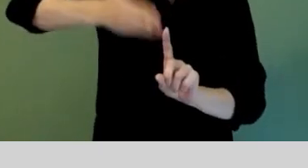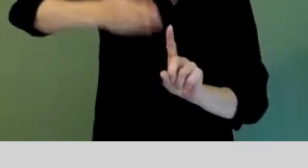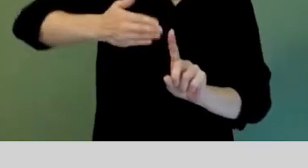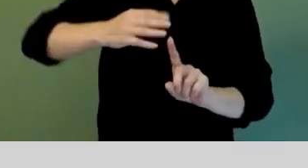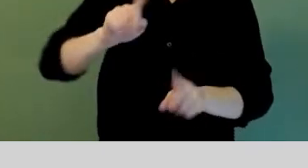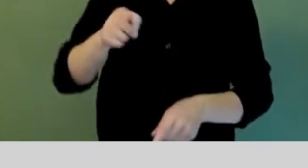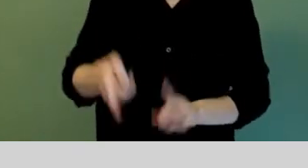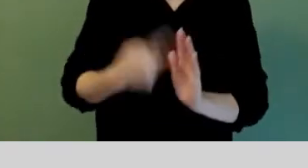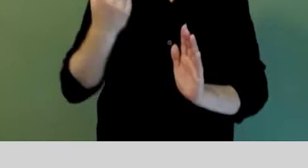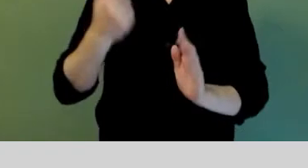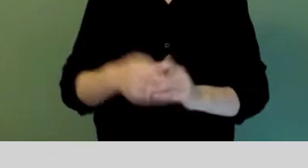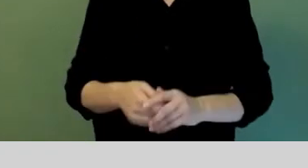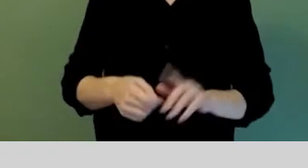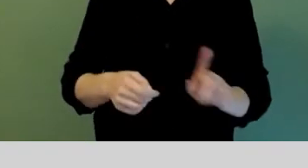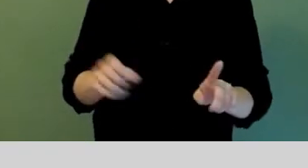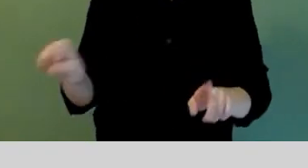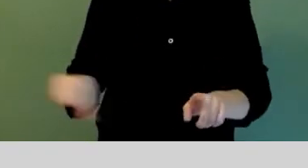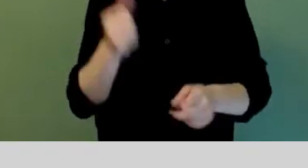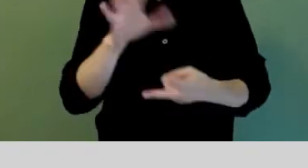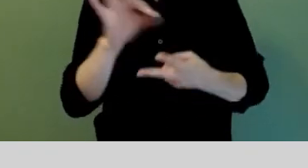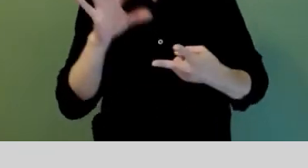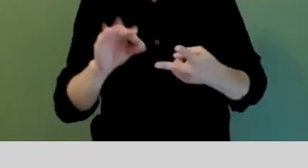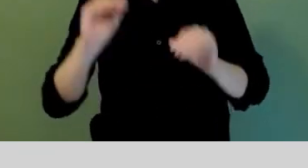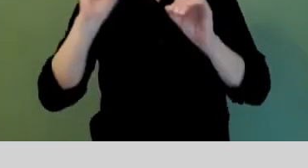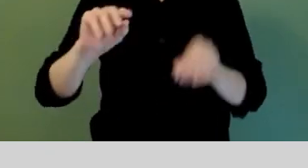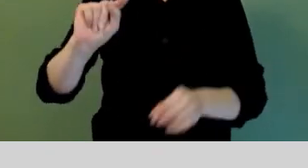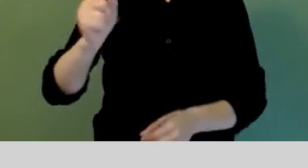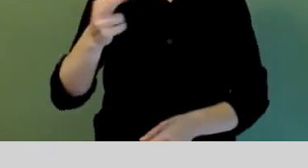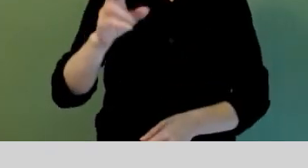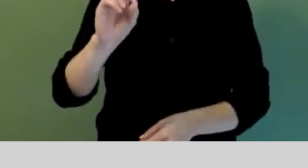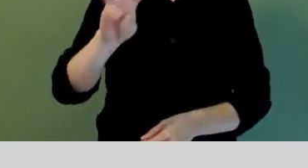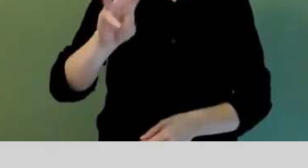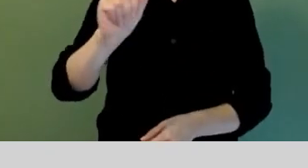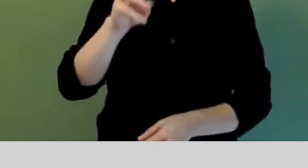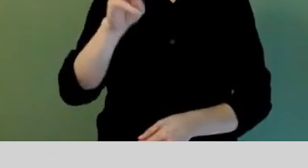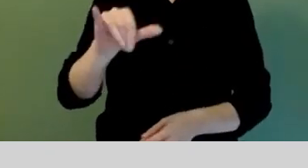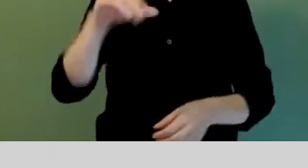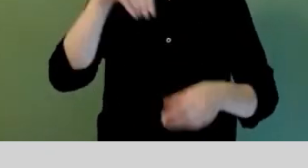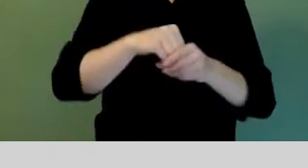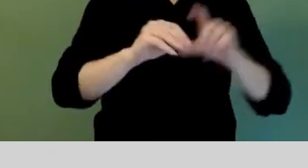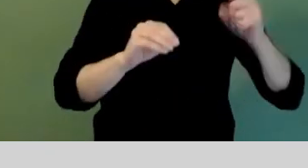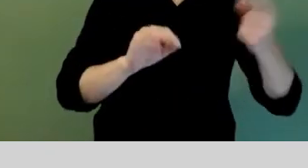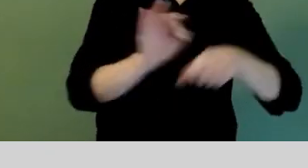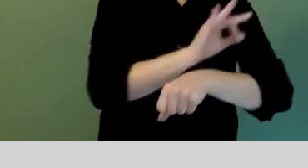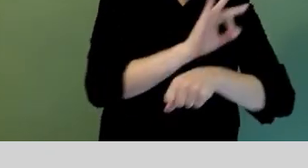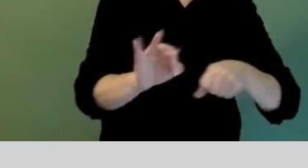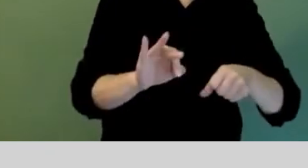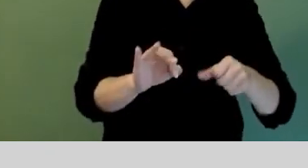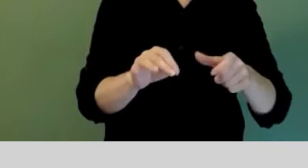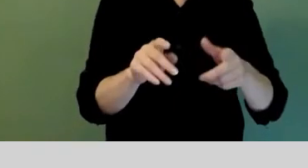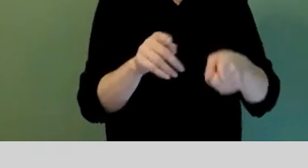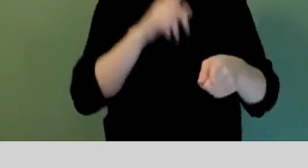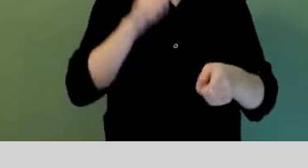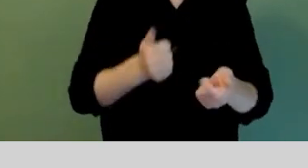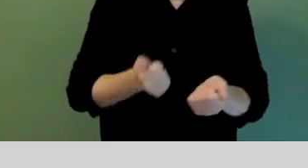in line in the original function which is better for visual locality. You don't even need to pass a parameter in anymore. But what's more annoying